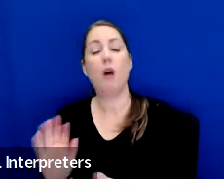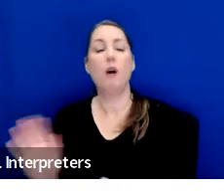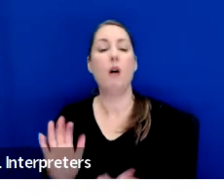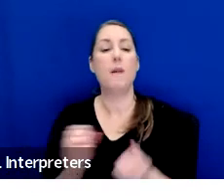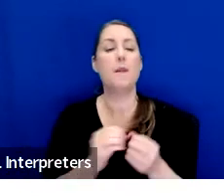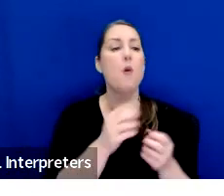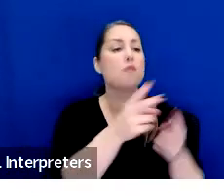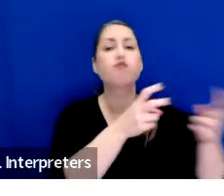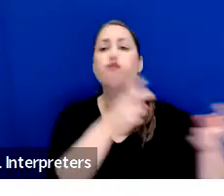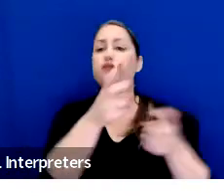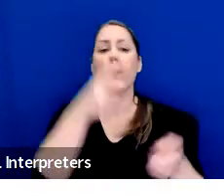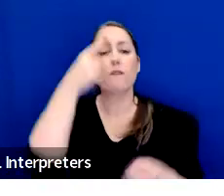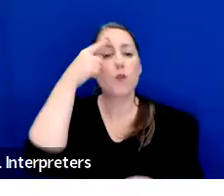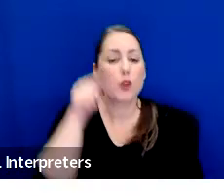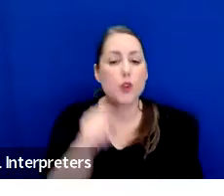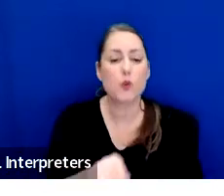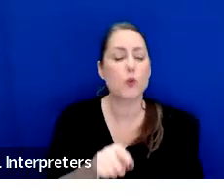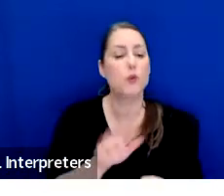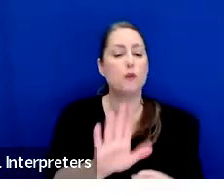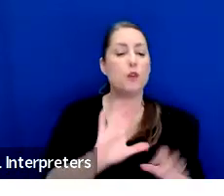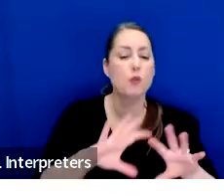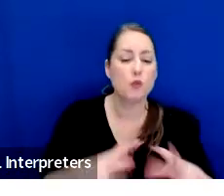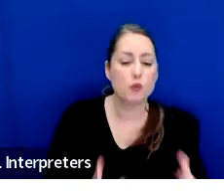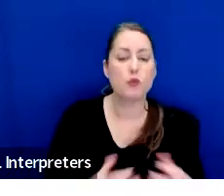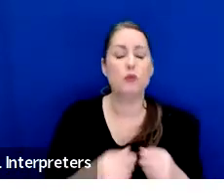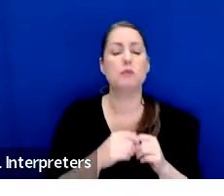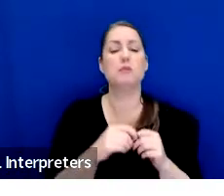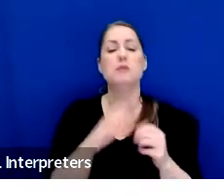it was coming from our voice that we were the ones that were creating for them. And